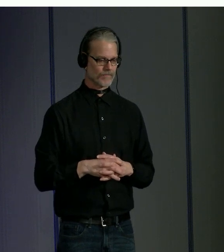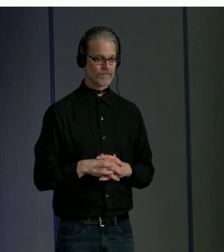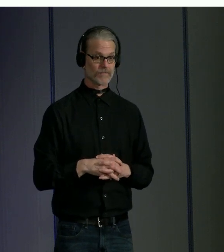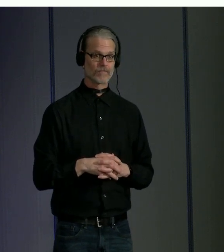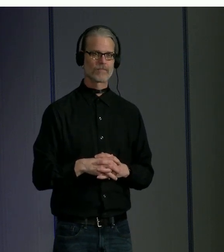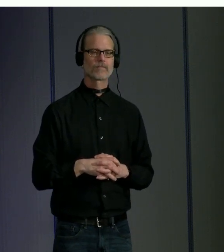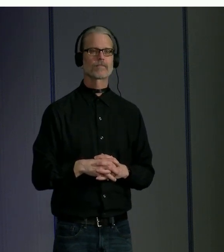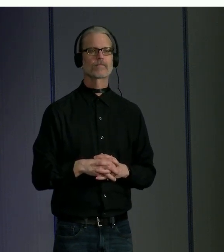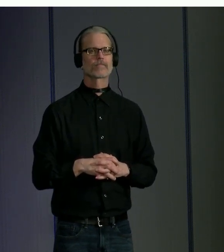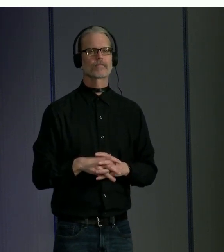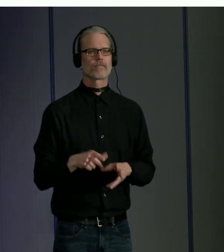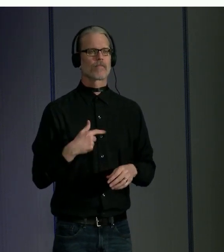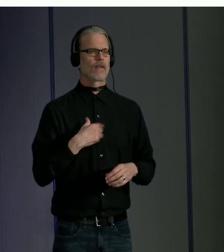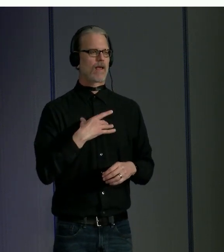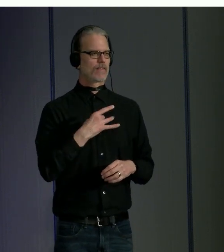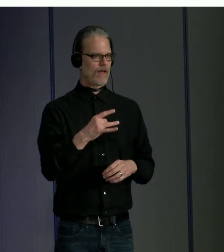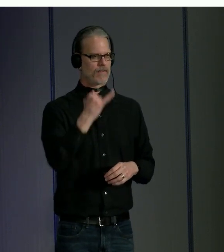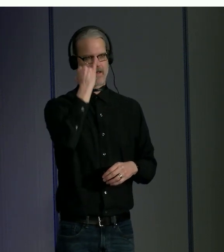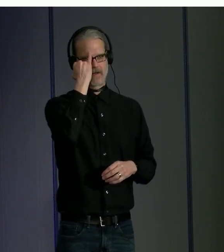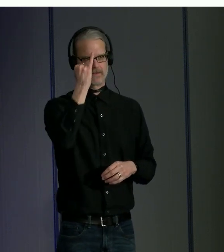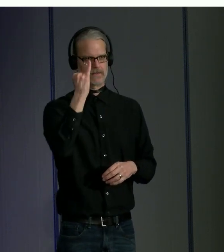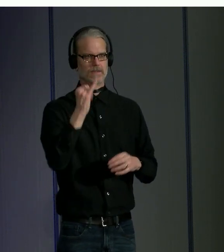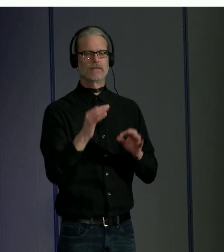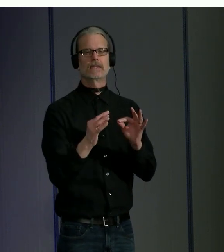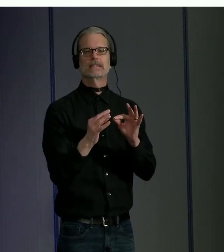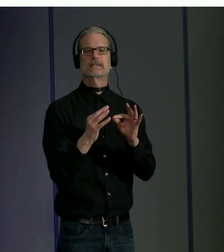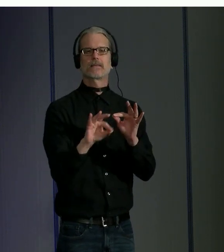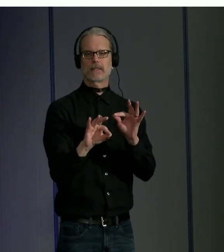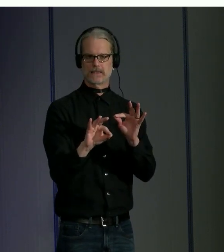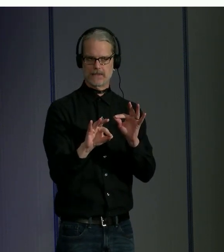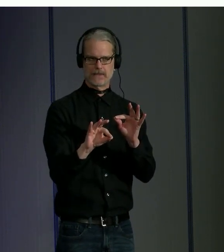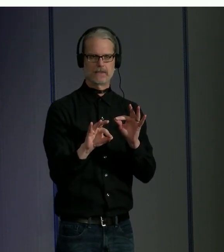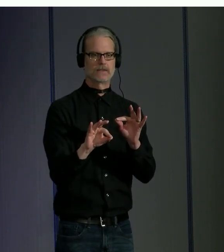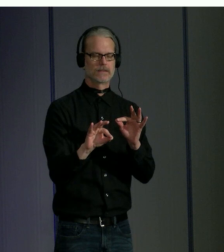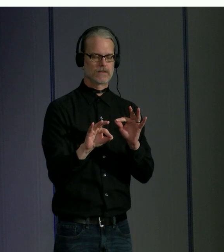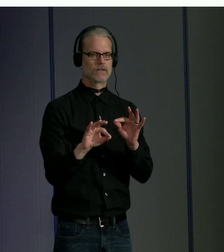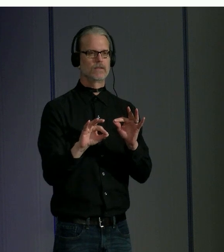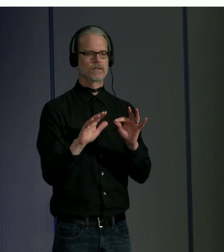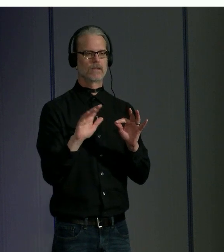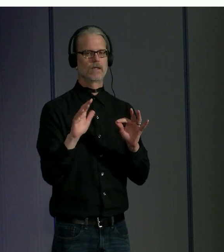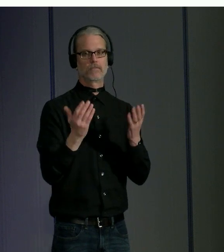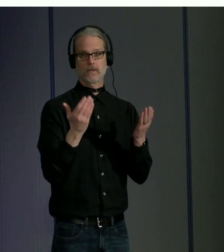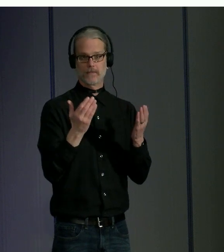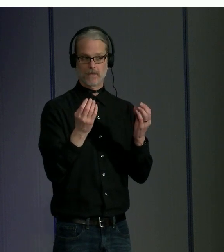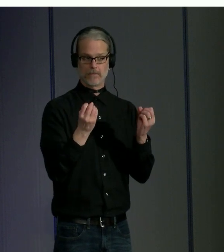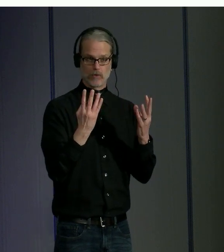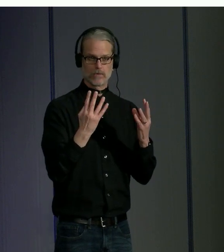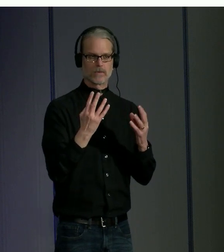I love the idea of simplicity and the idea of possibly multiple mobile apps.